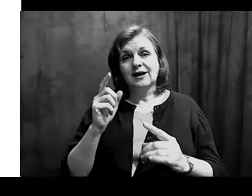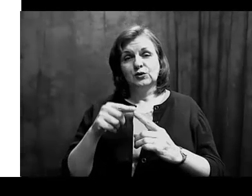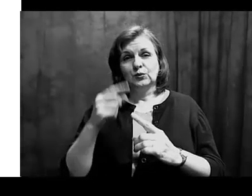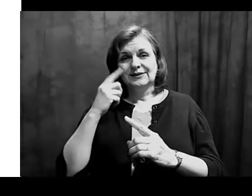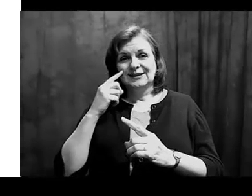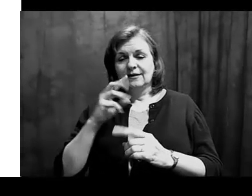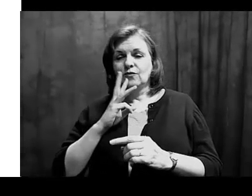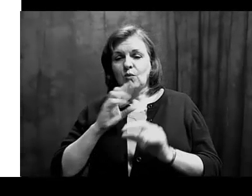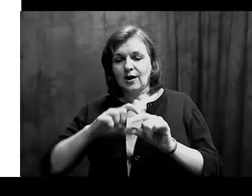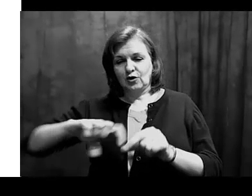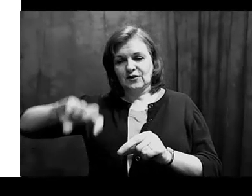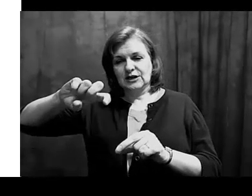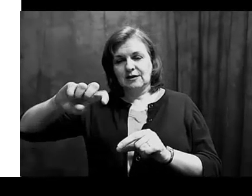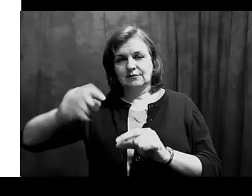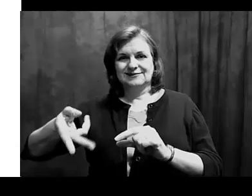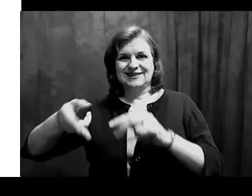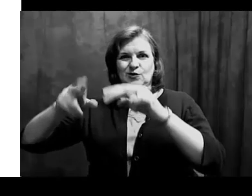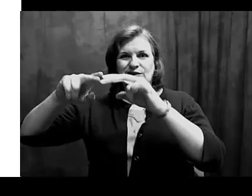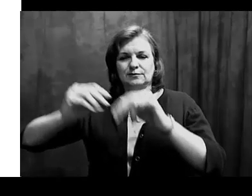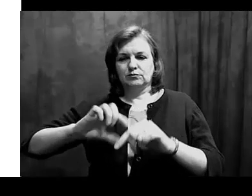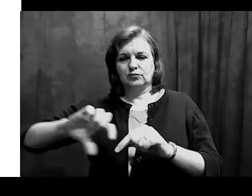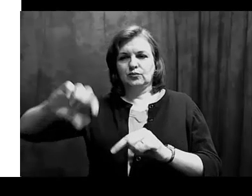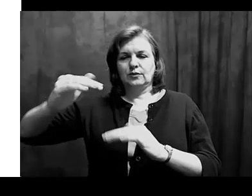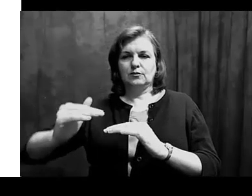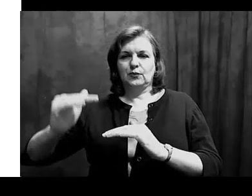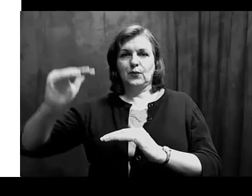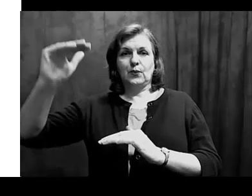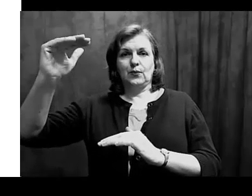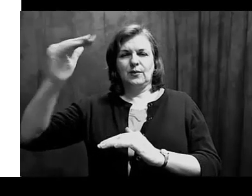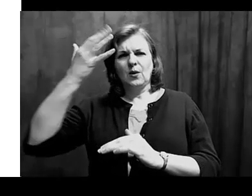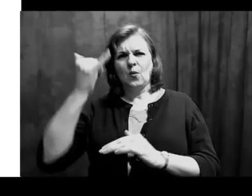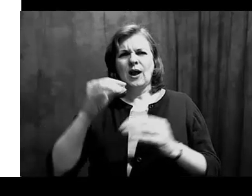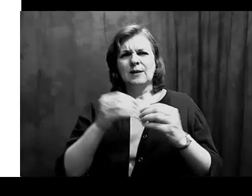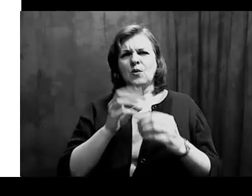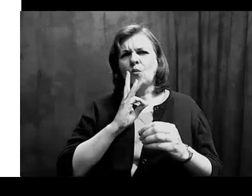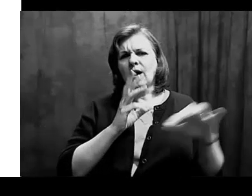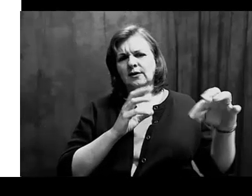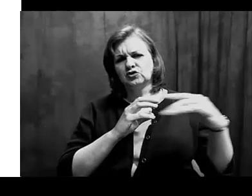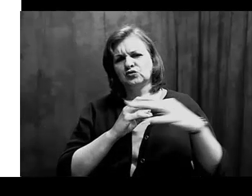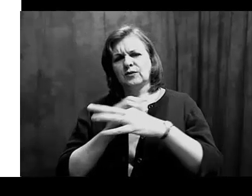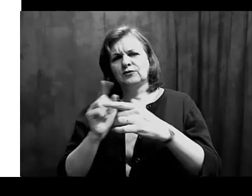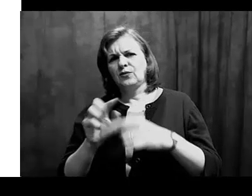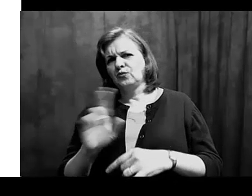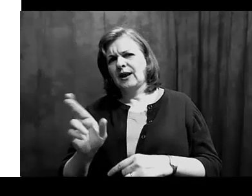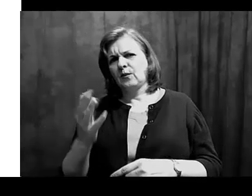so less purple equals more water in this case